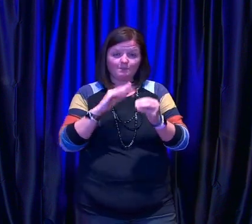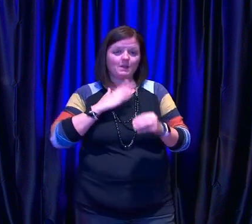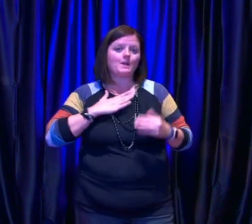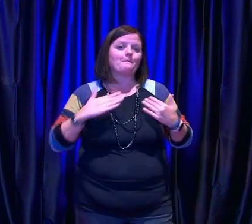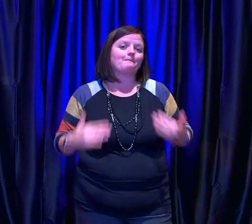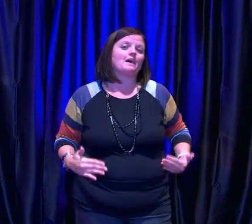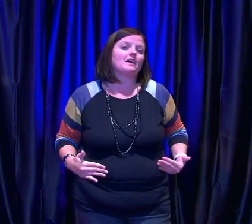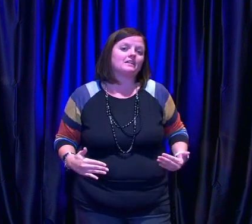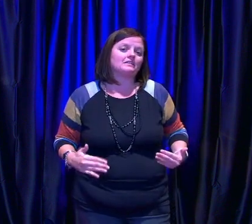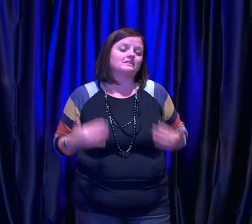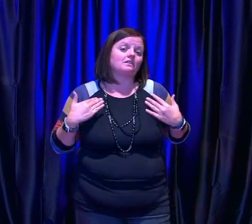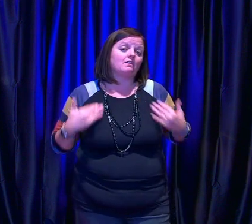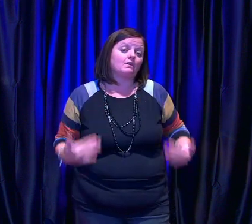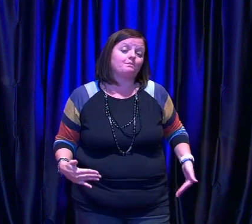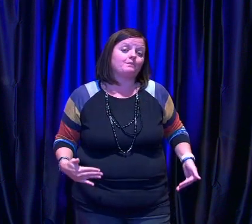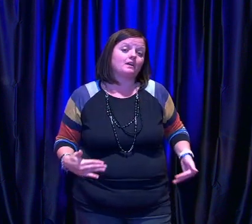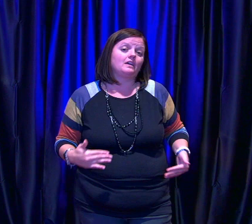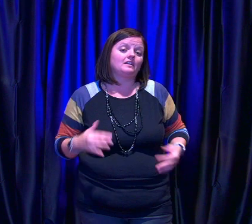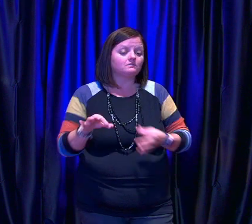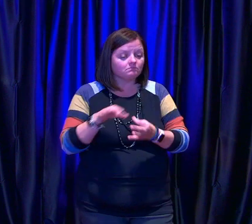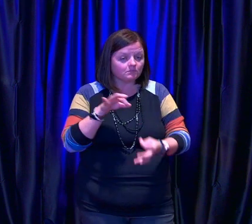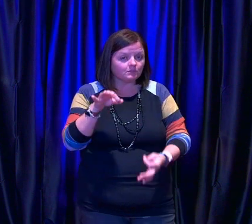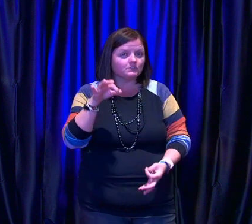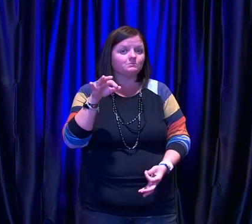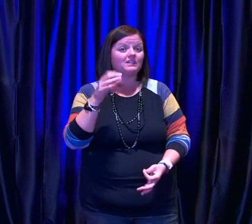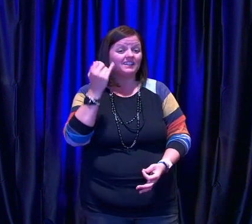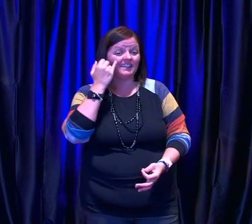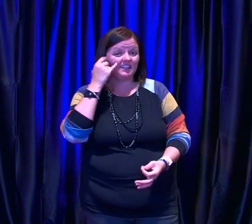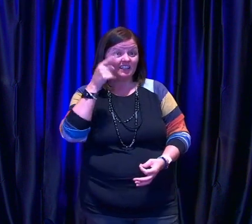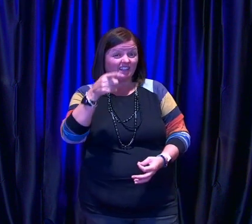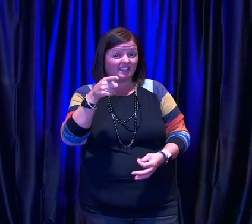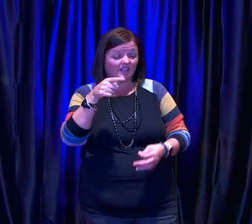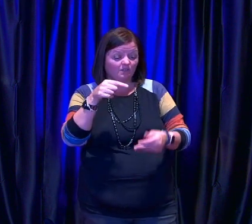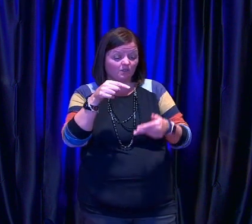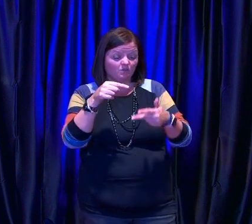it's about our bodies and our spirit and if you just do one without the other